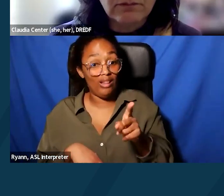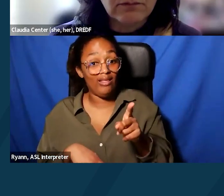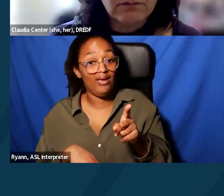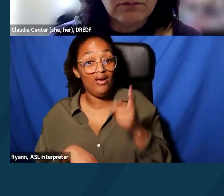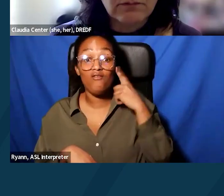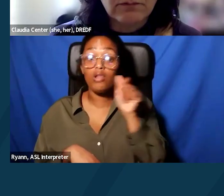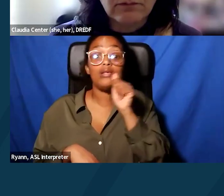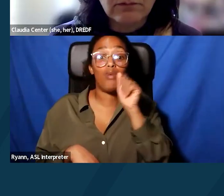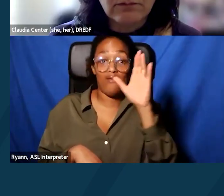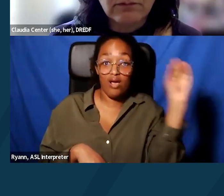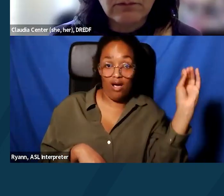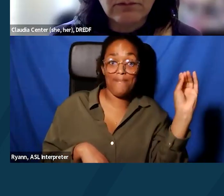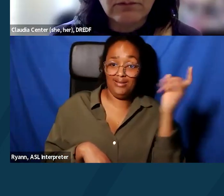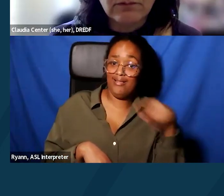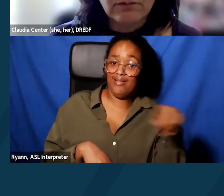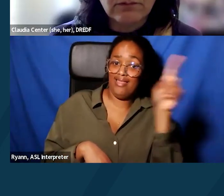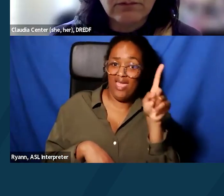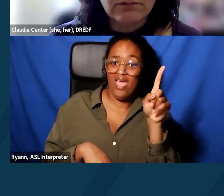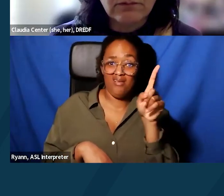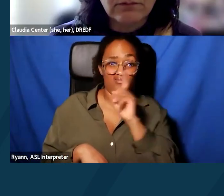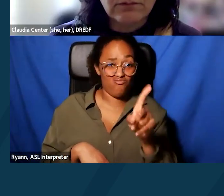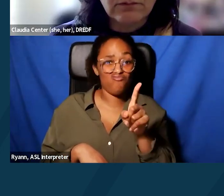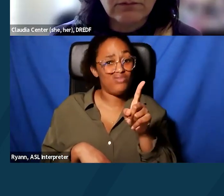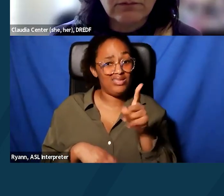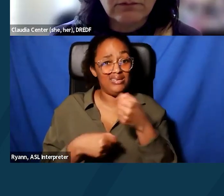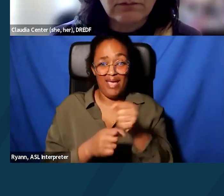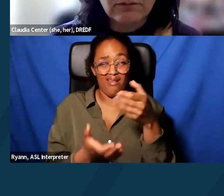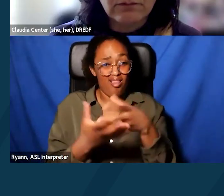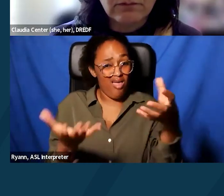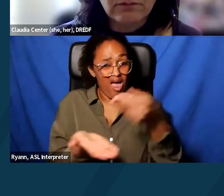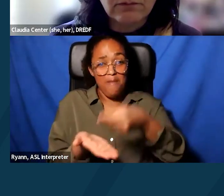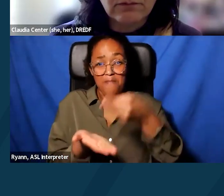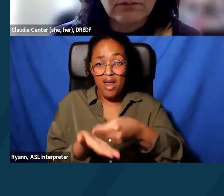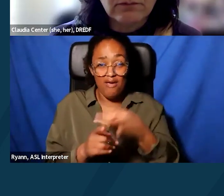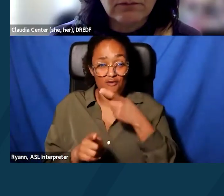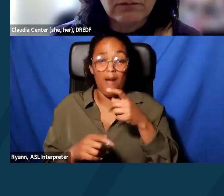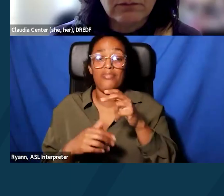and you can get reimbursed for more kinds of expenses. Also, nursing facilities and so on,